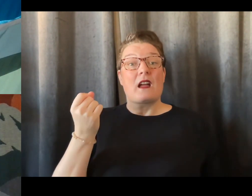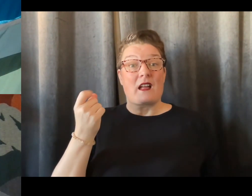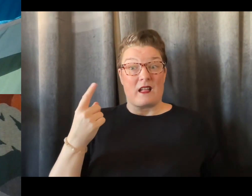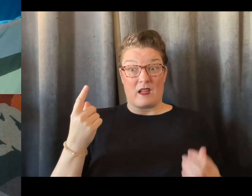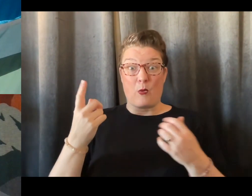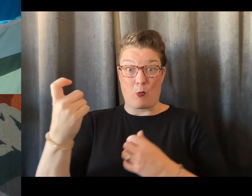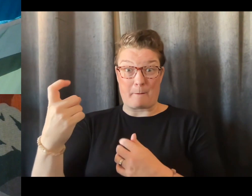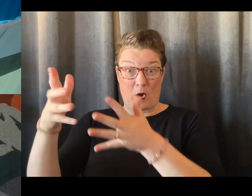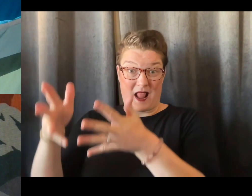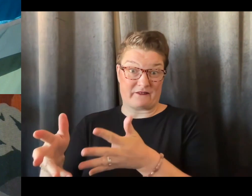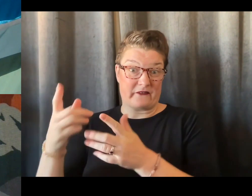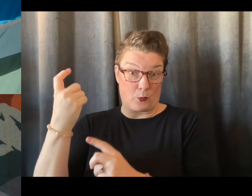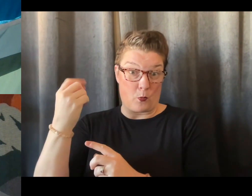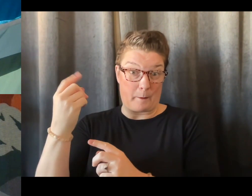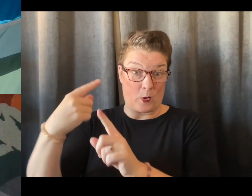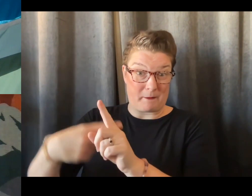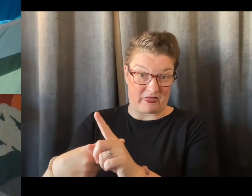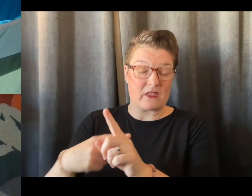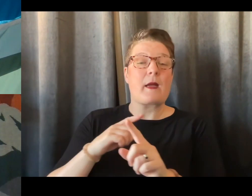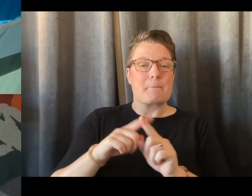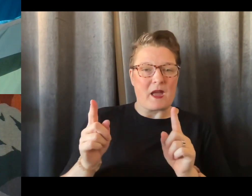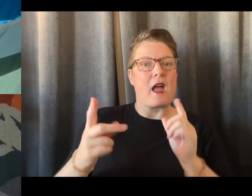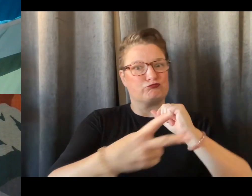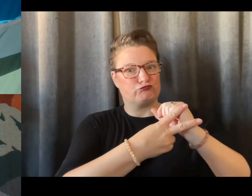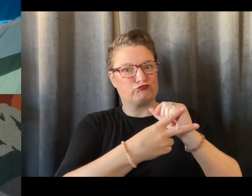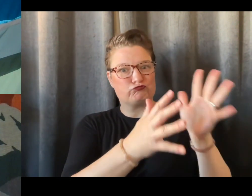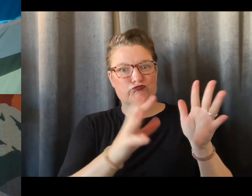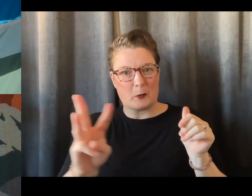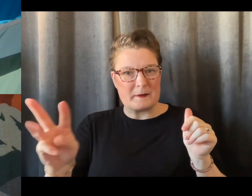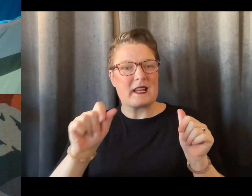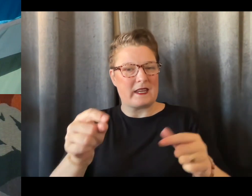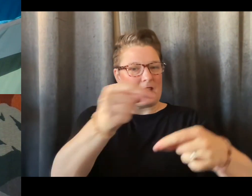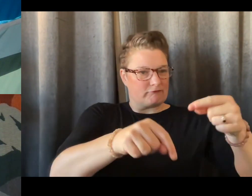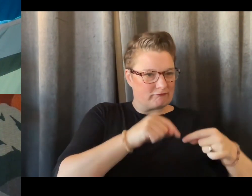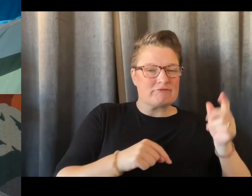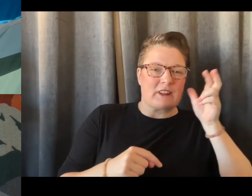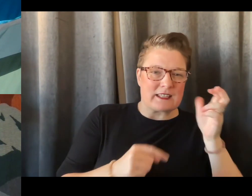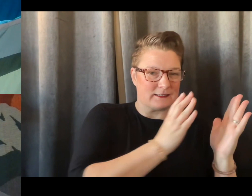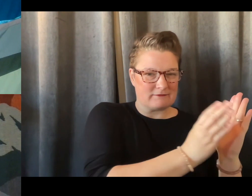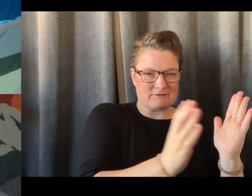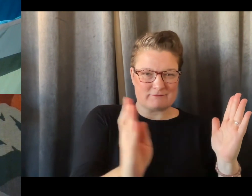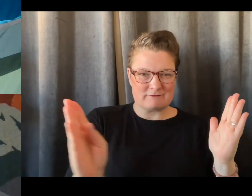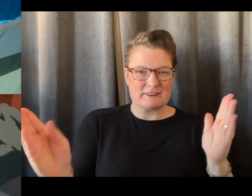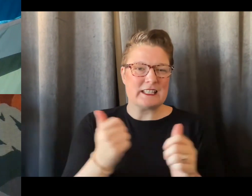back and listen to it starting again in Tishrei and, catch up on each month as we go through 5784 as well.